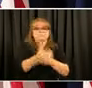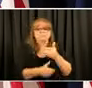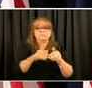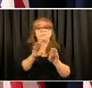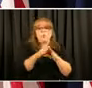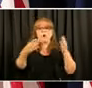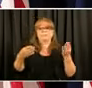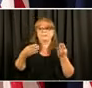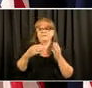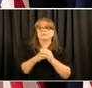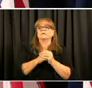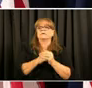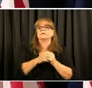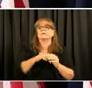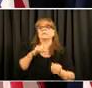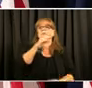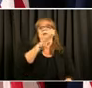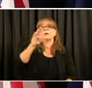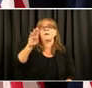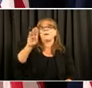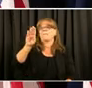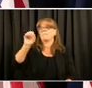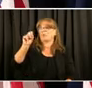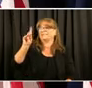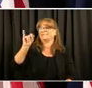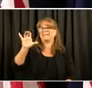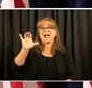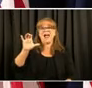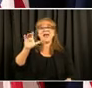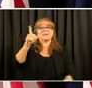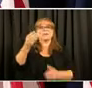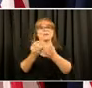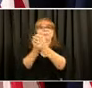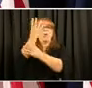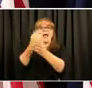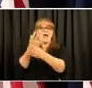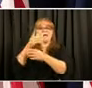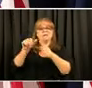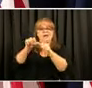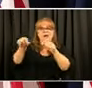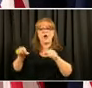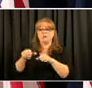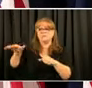these are folks that on a are unique enough by their venue that they do that the general guidance